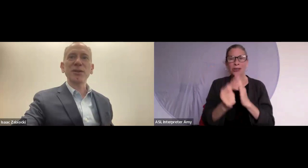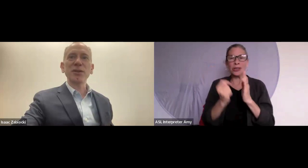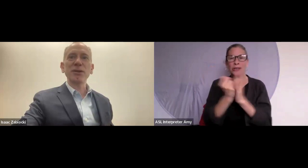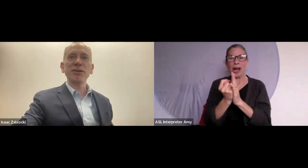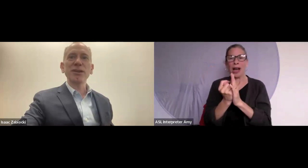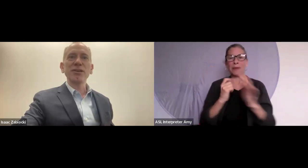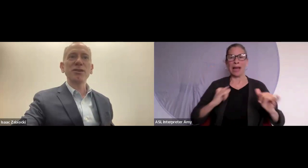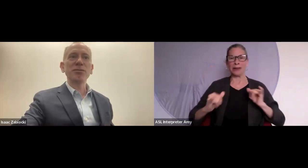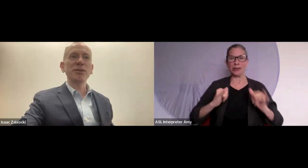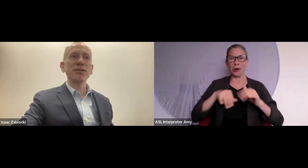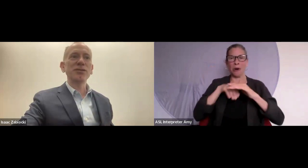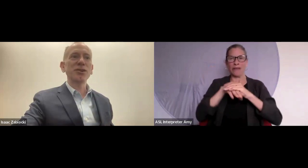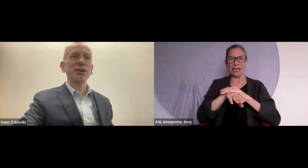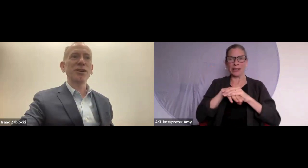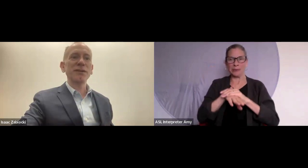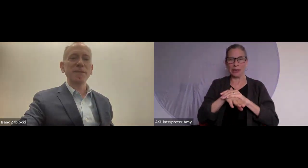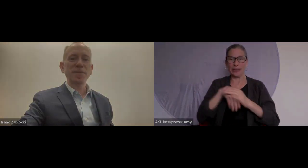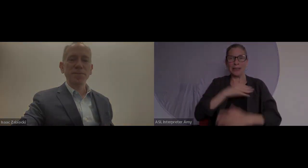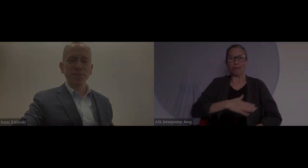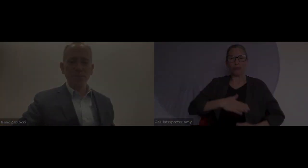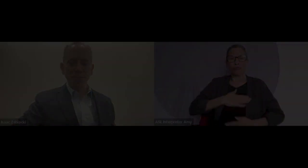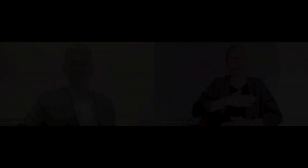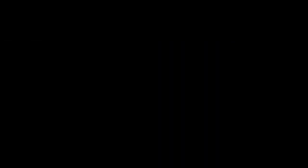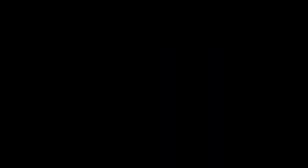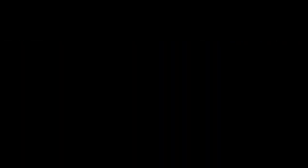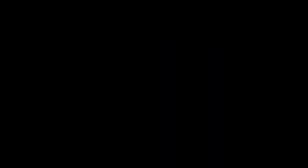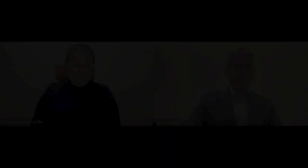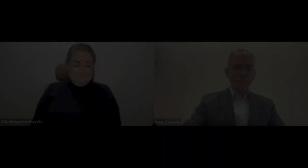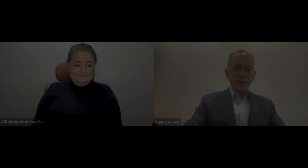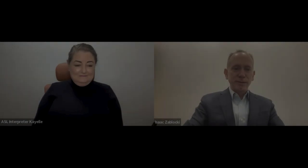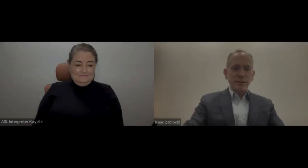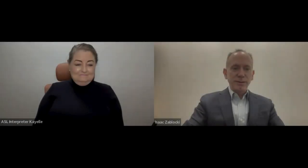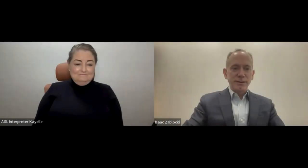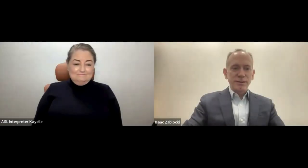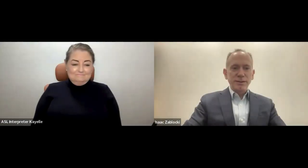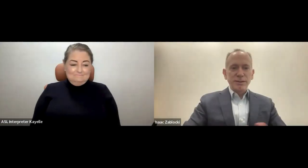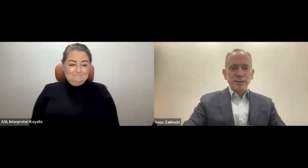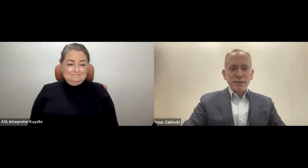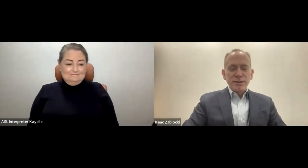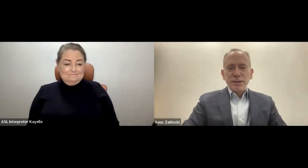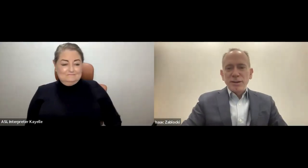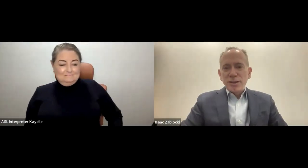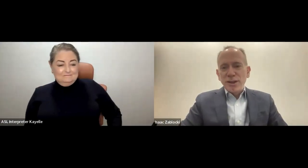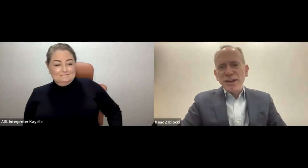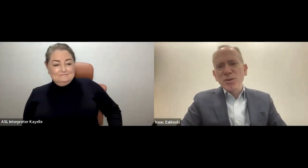a little bit. So please, enjoy.